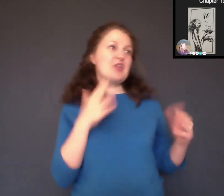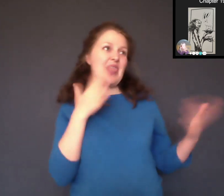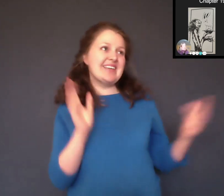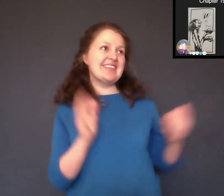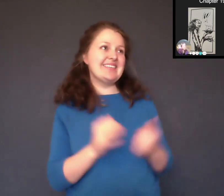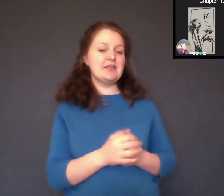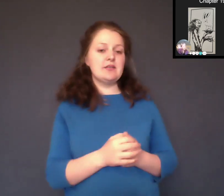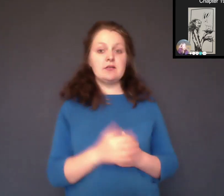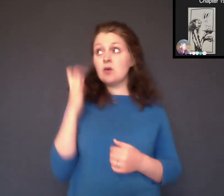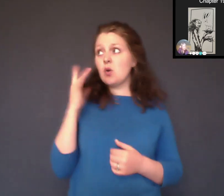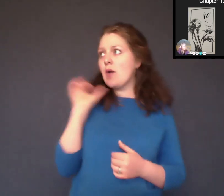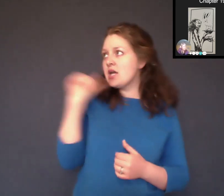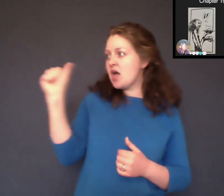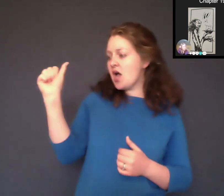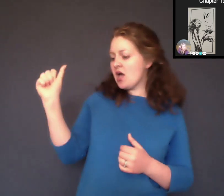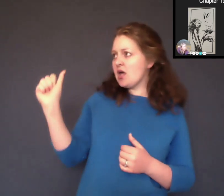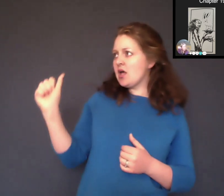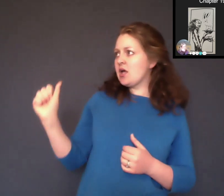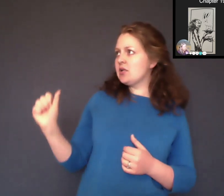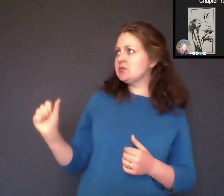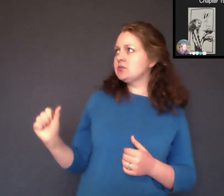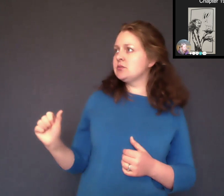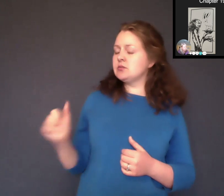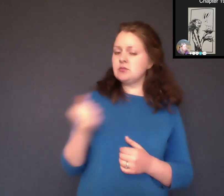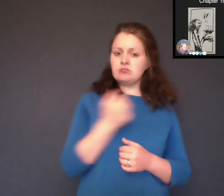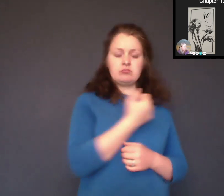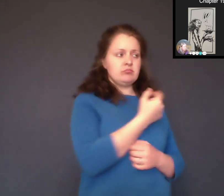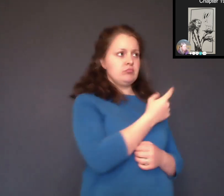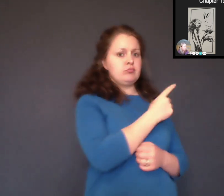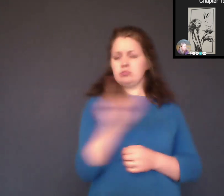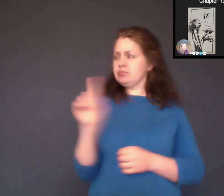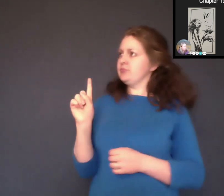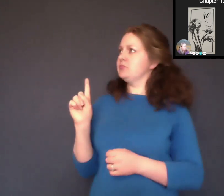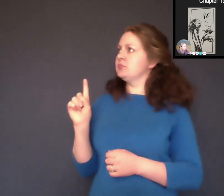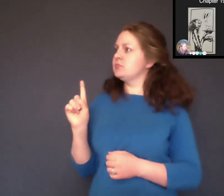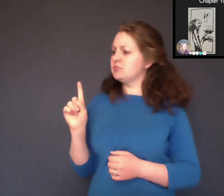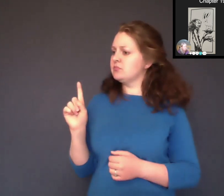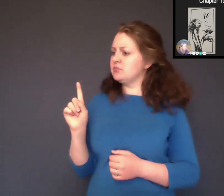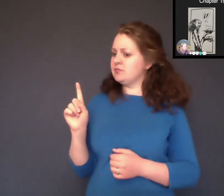no thanks harvey told him why not i've wanted to know turning full circle on his heel